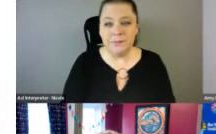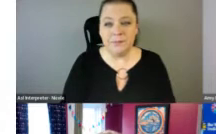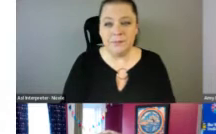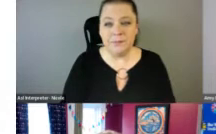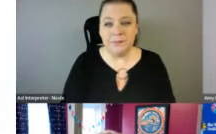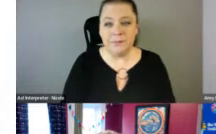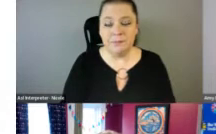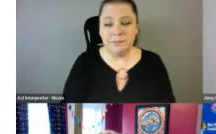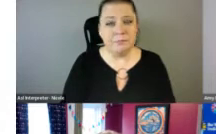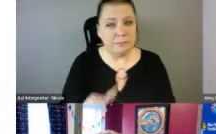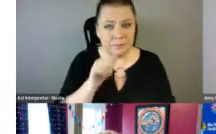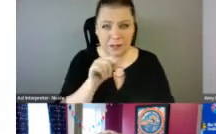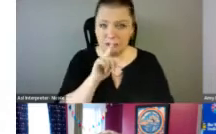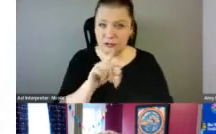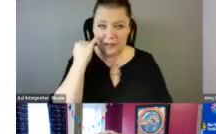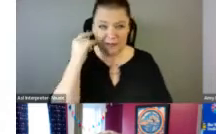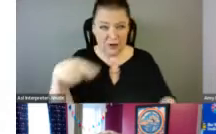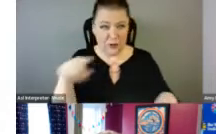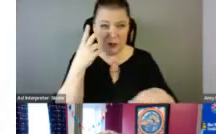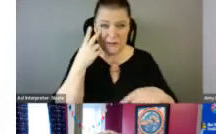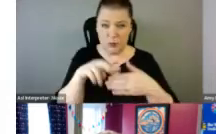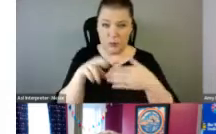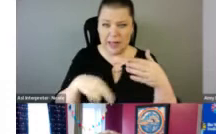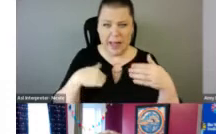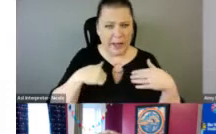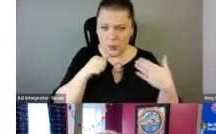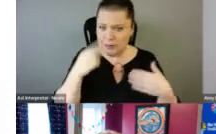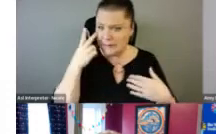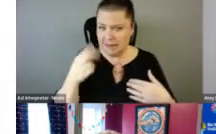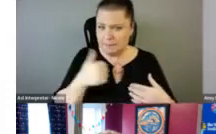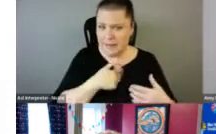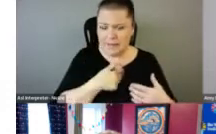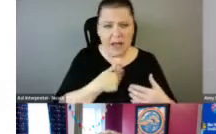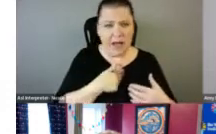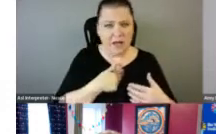I don't know if folks are seeing the results. I don't see them quite yet. Can we display the results?